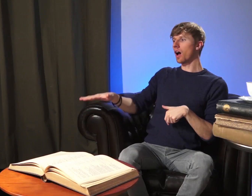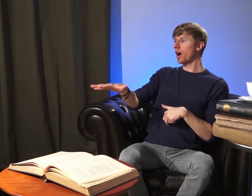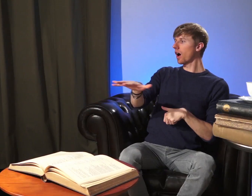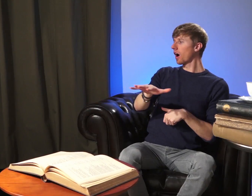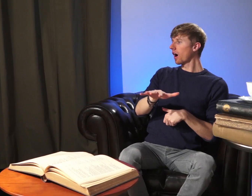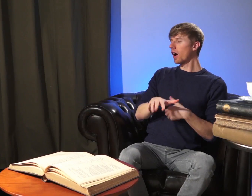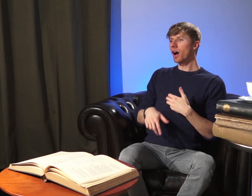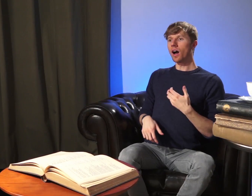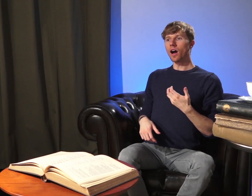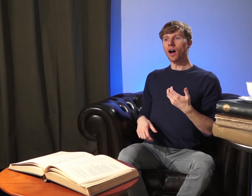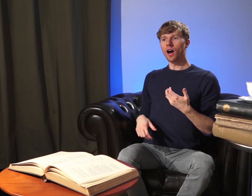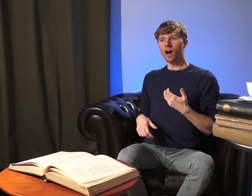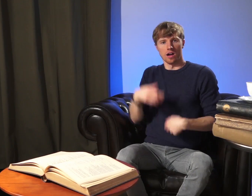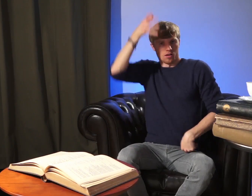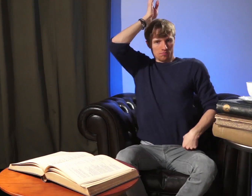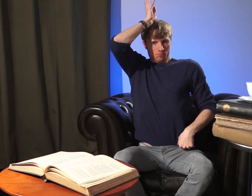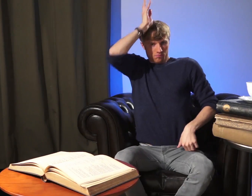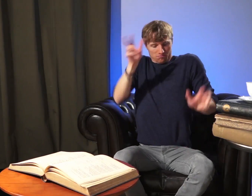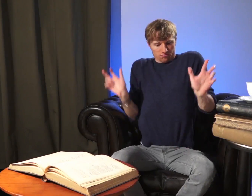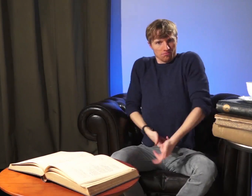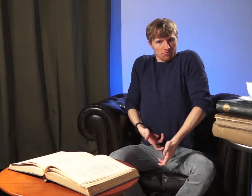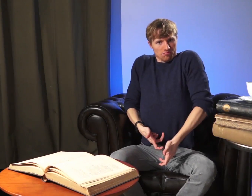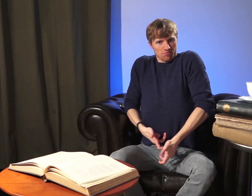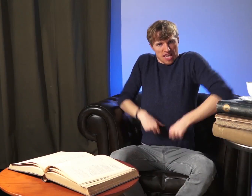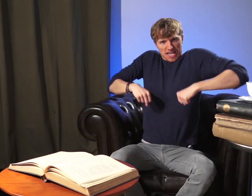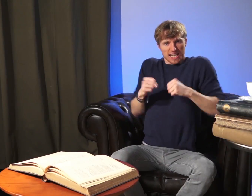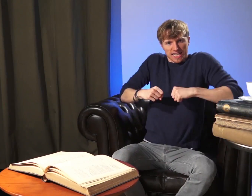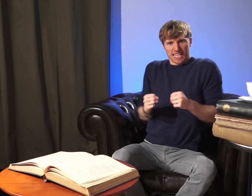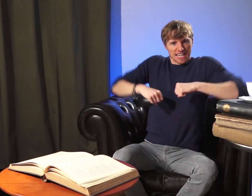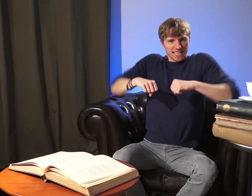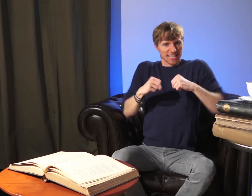When she entered the courtyard the rooster cried: "Cock-a-doodle-doo!